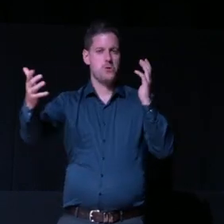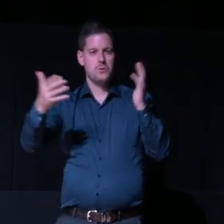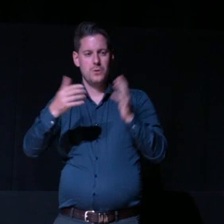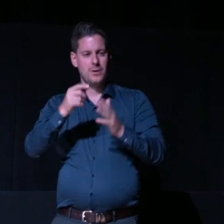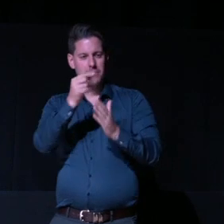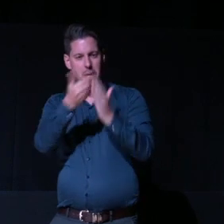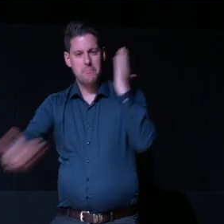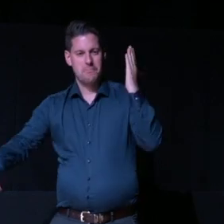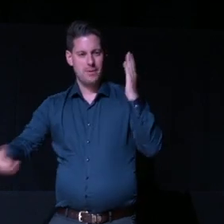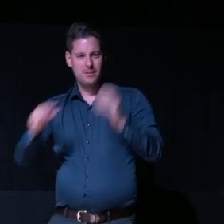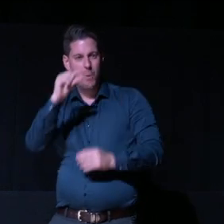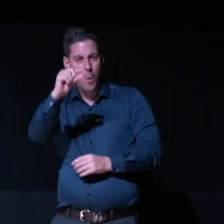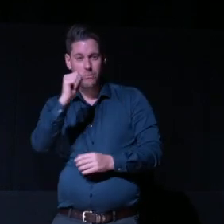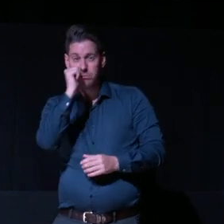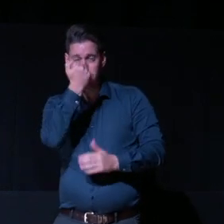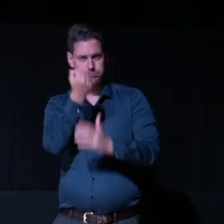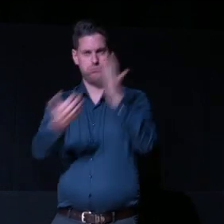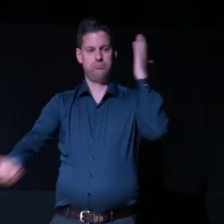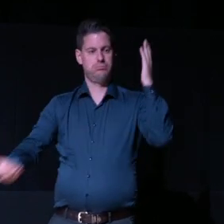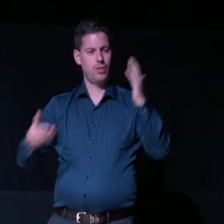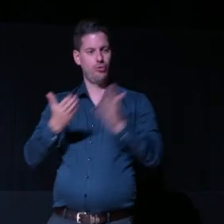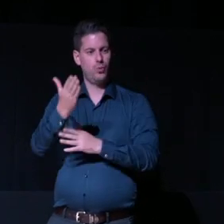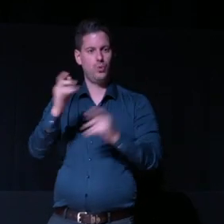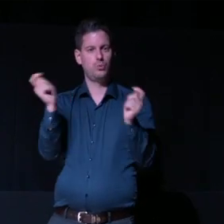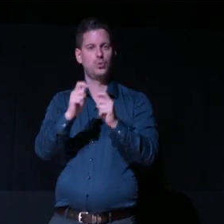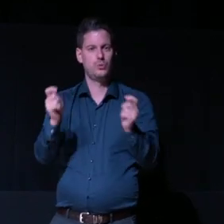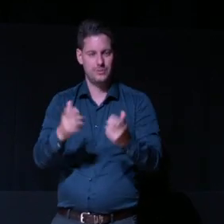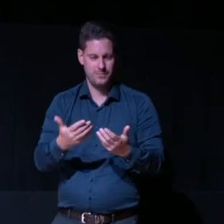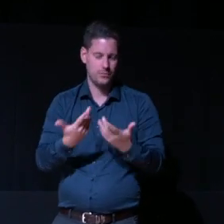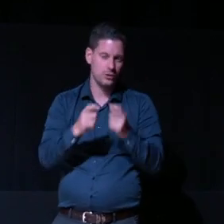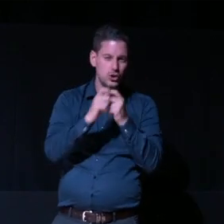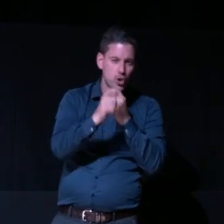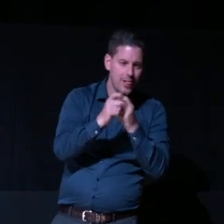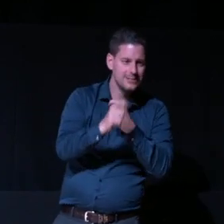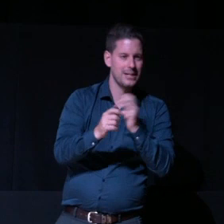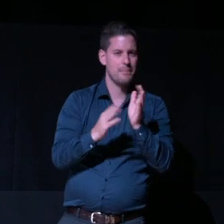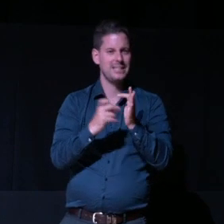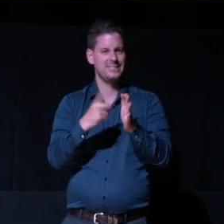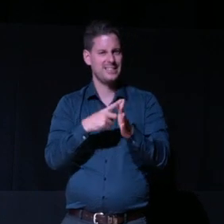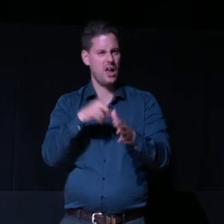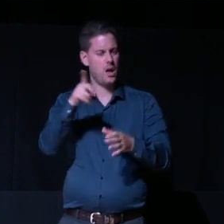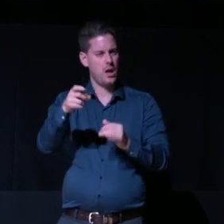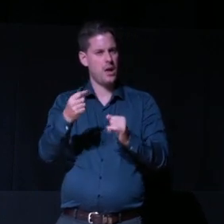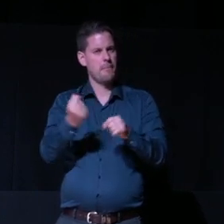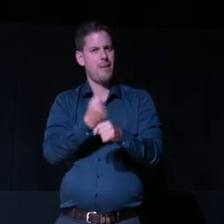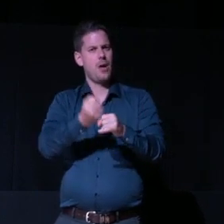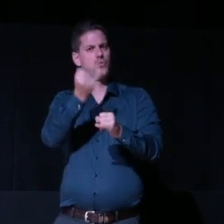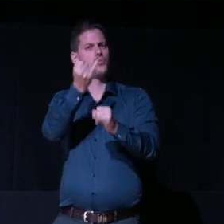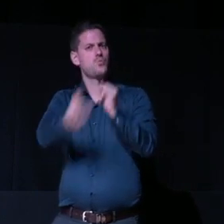but there's often media, not necessarily journalists, but people in the media creating stories where stories don't exist